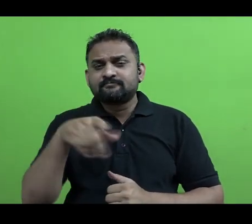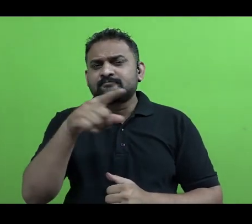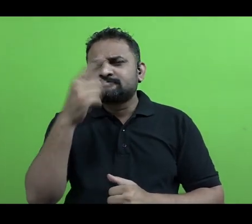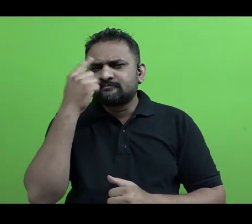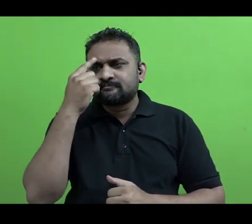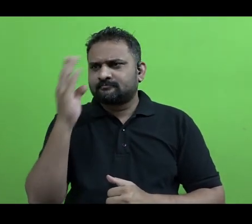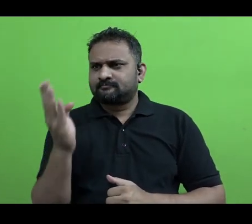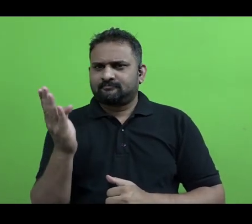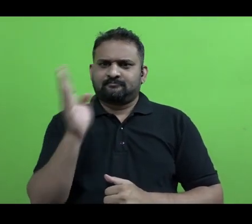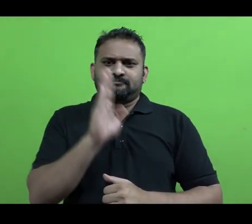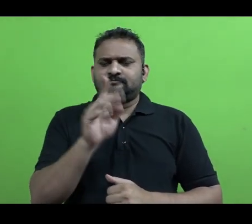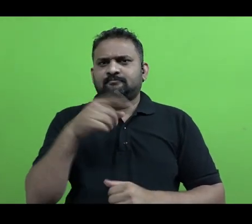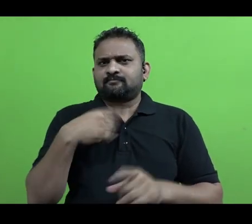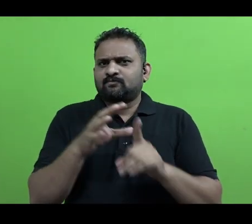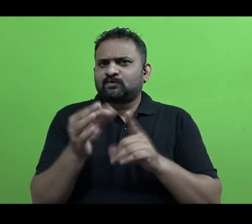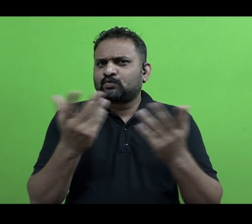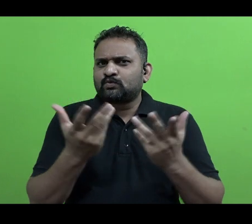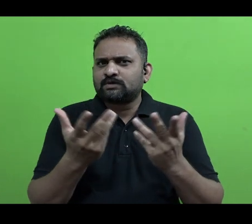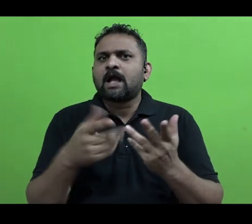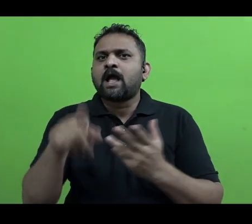What do you think would be the next step? That's right,